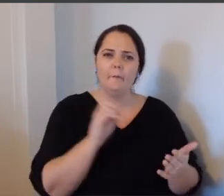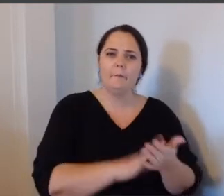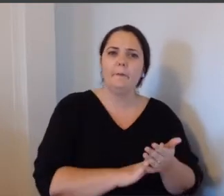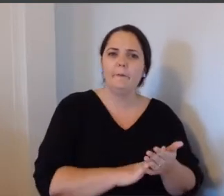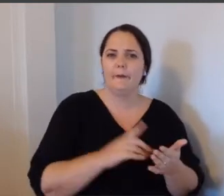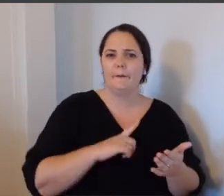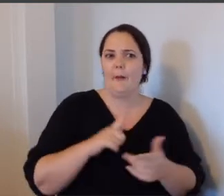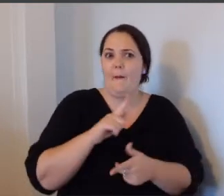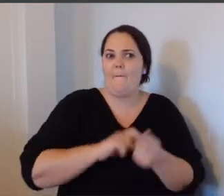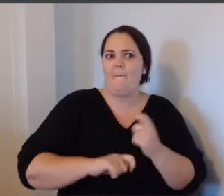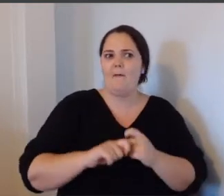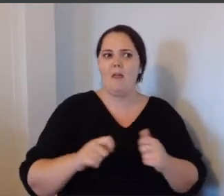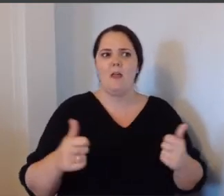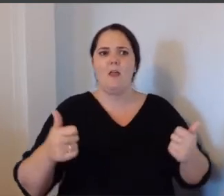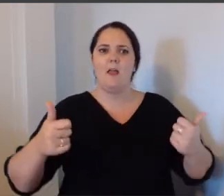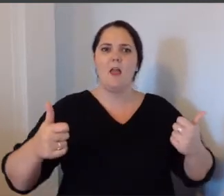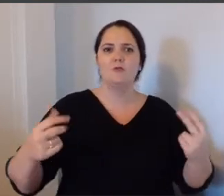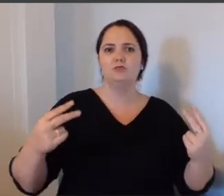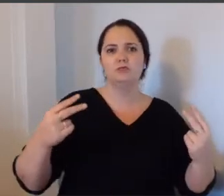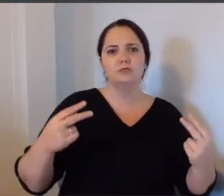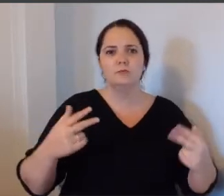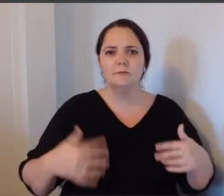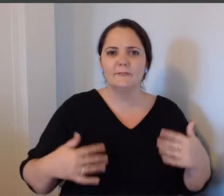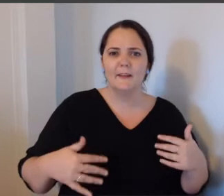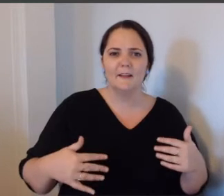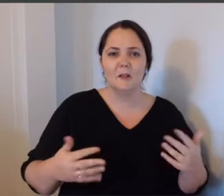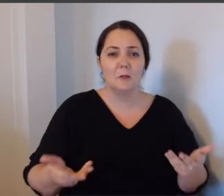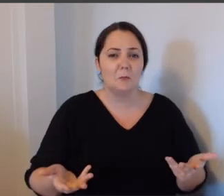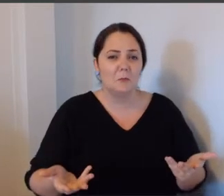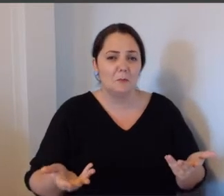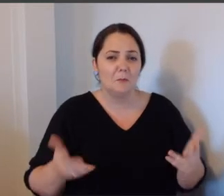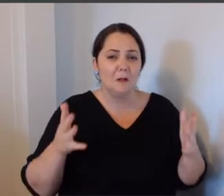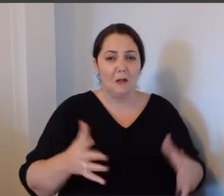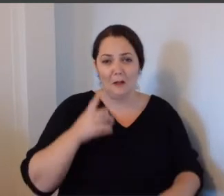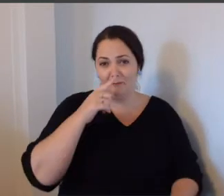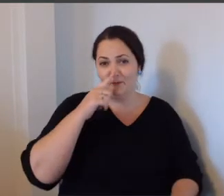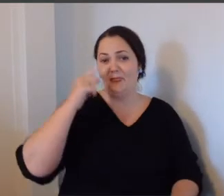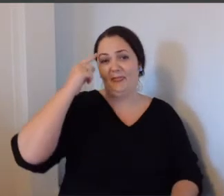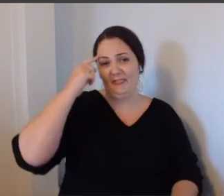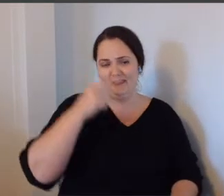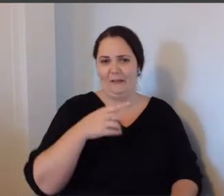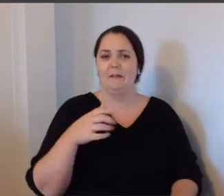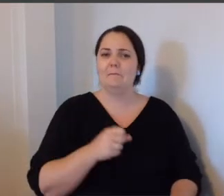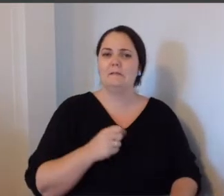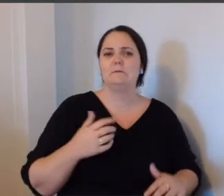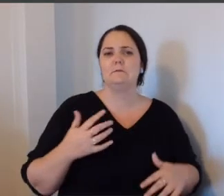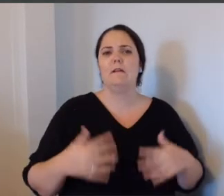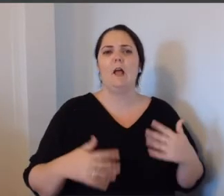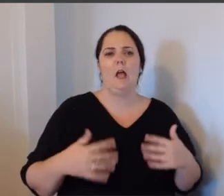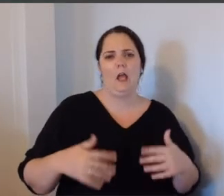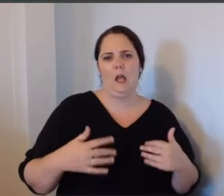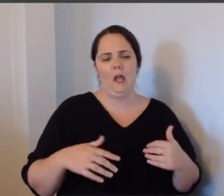well, great. At its worst, the notion that an artist must suffer for their work perpetuates a dangerous